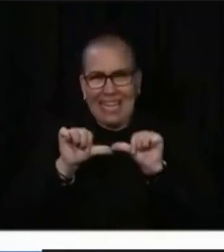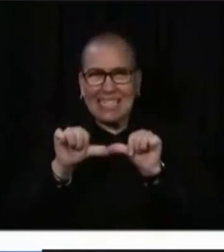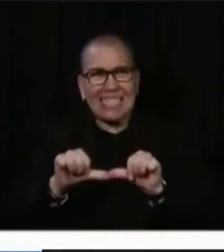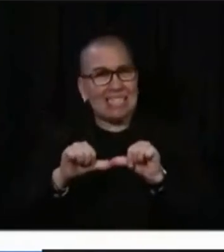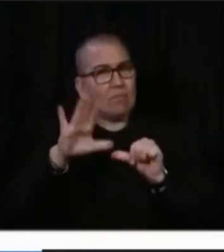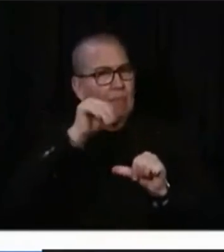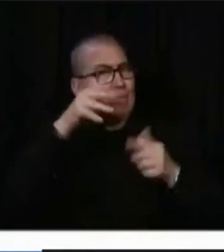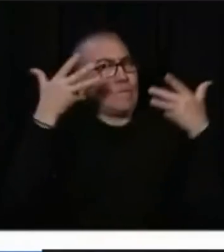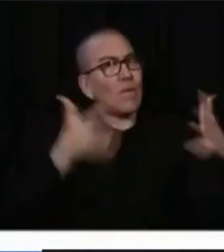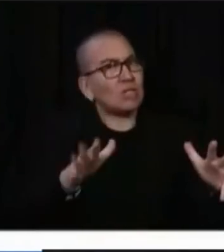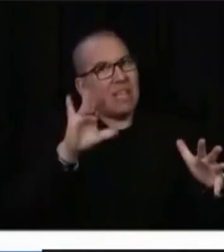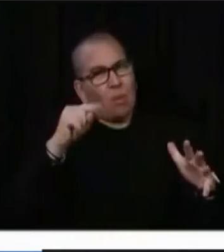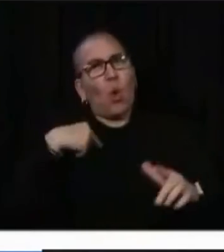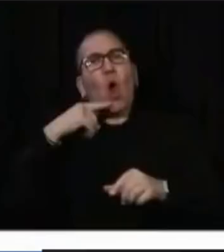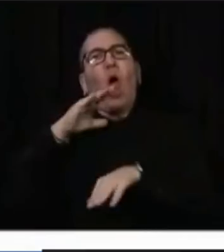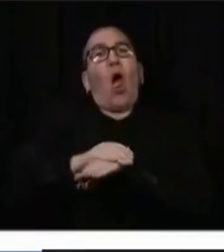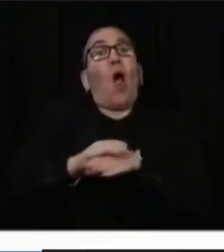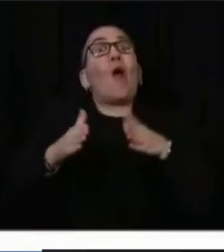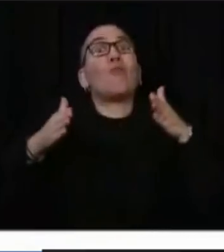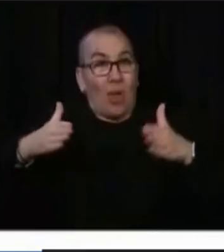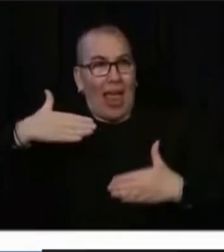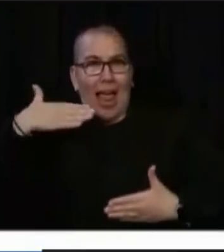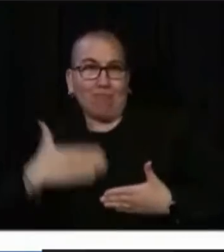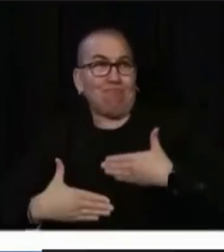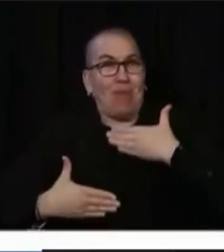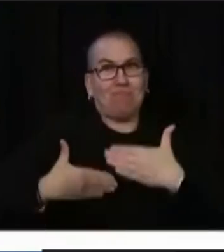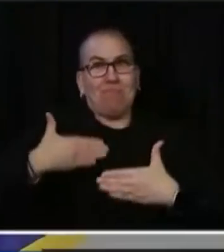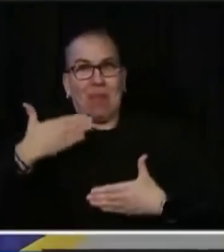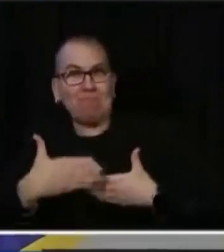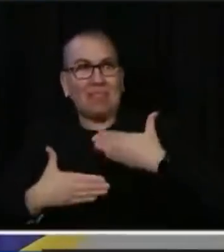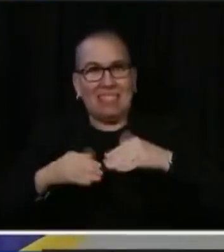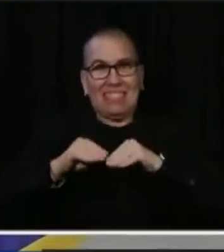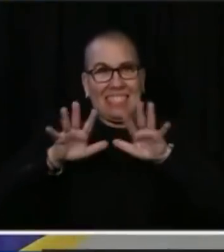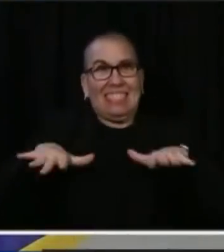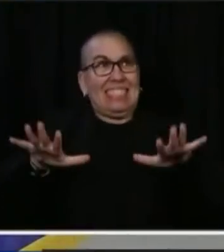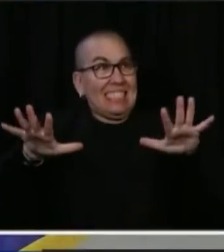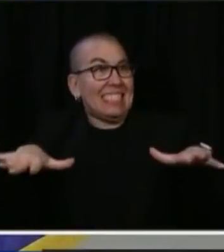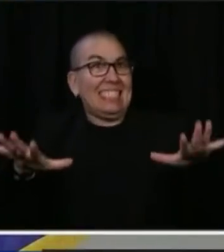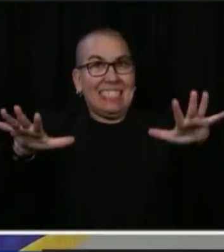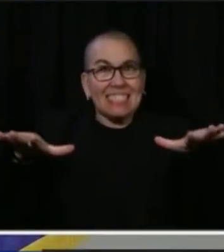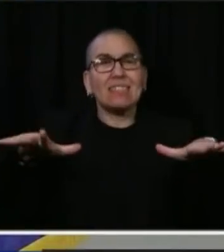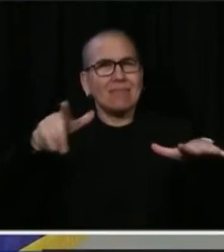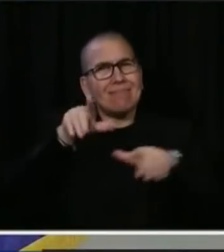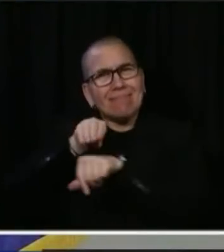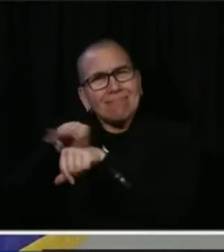THE NEIGHBOR AND THE COMMUNITY